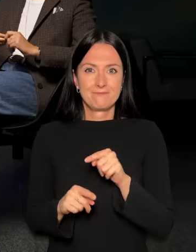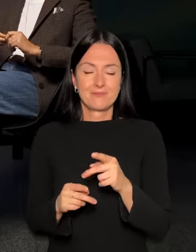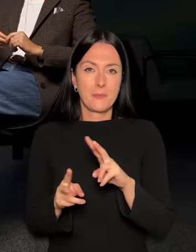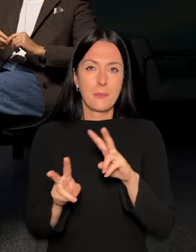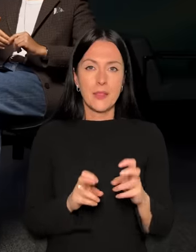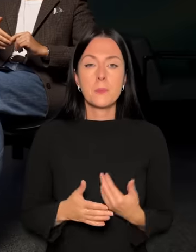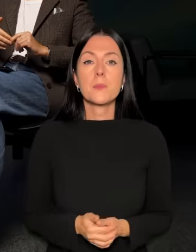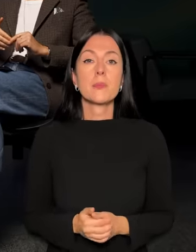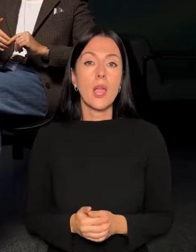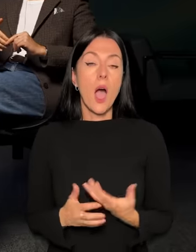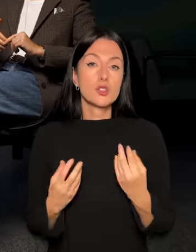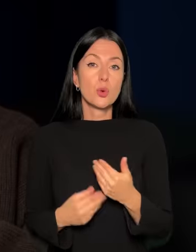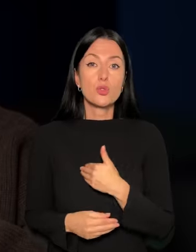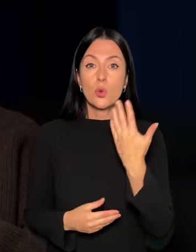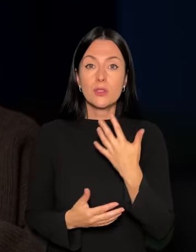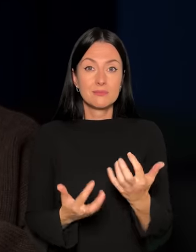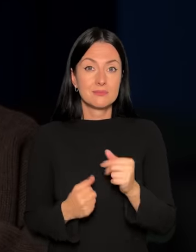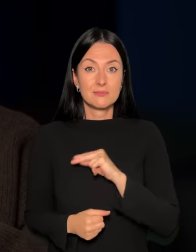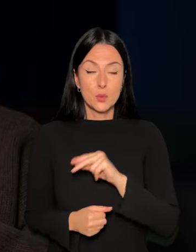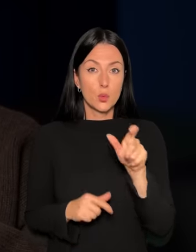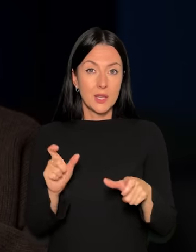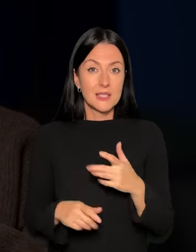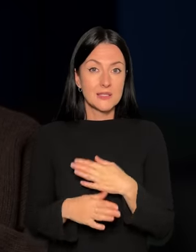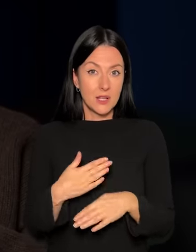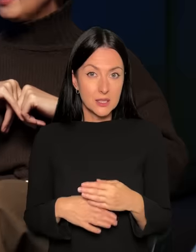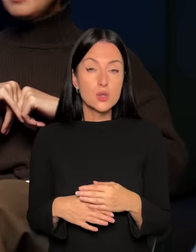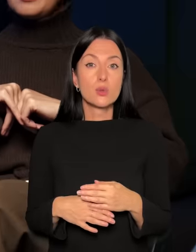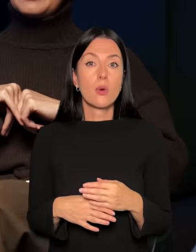And what I'd really like to see is companies not bragging about hiring people with disabilities